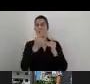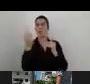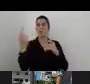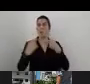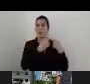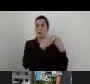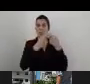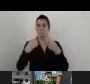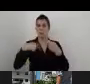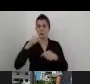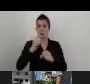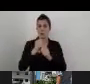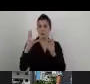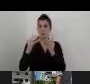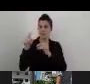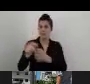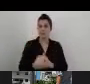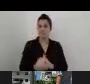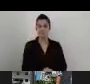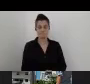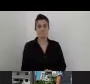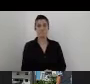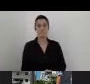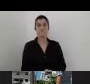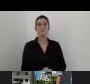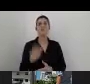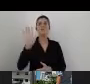Also Estimated Budget, as we know sometimes